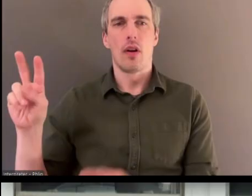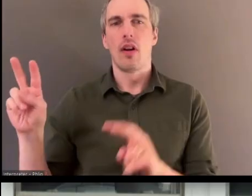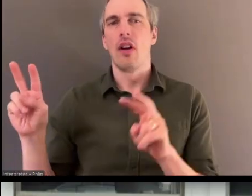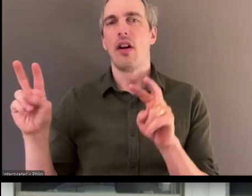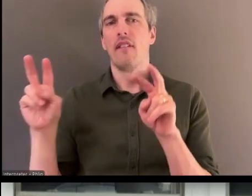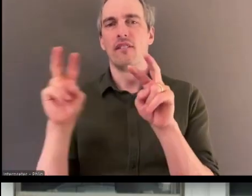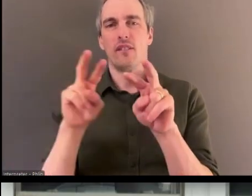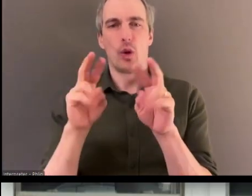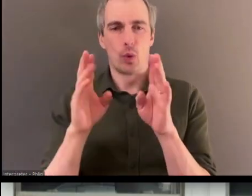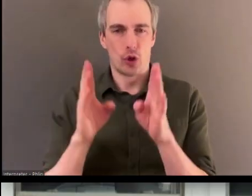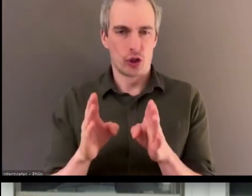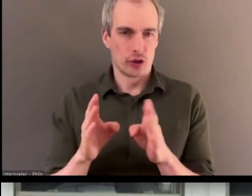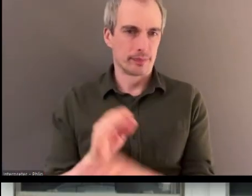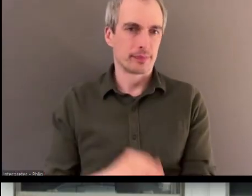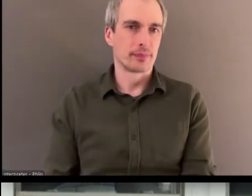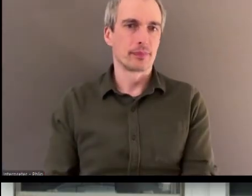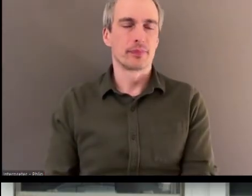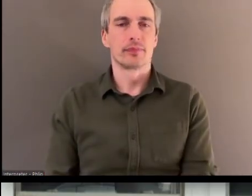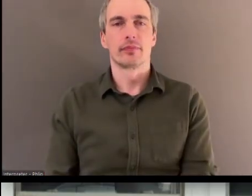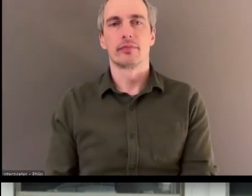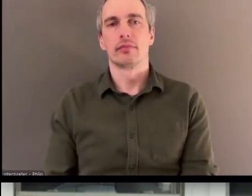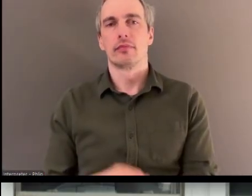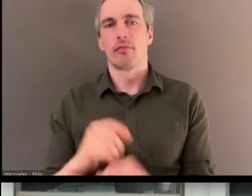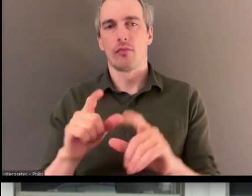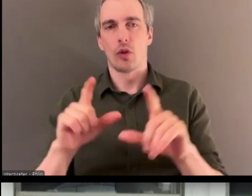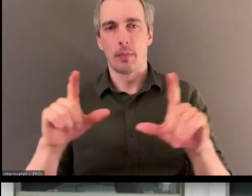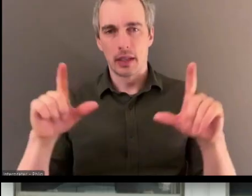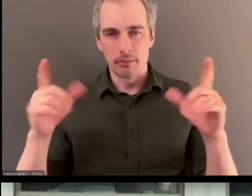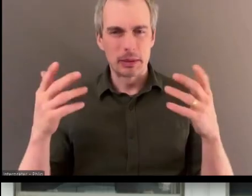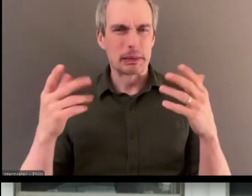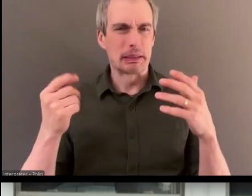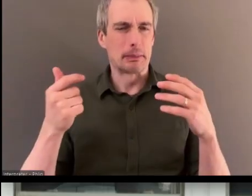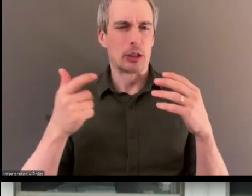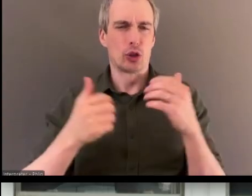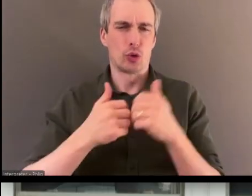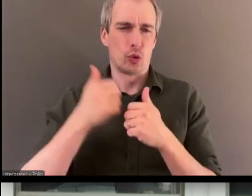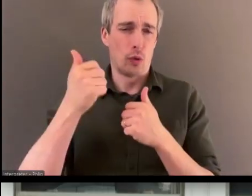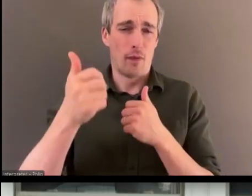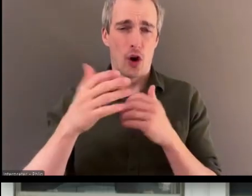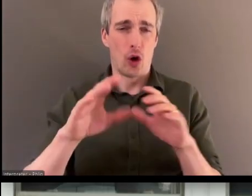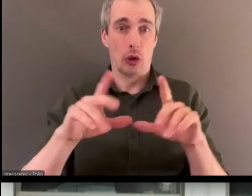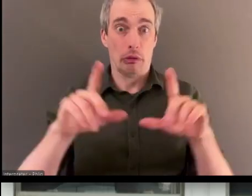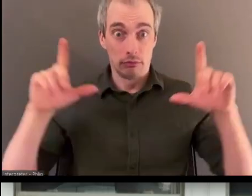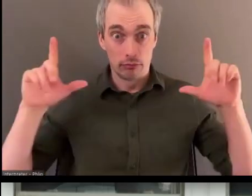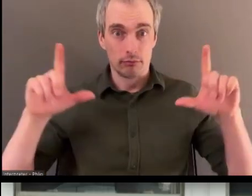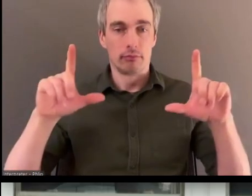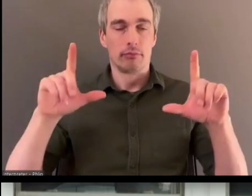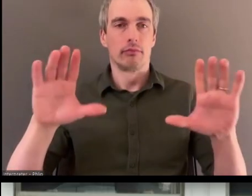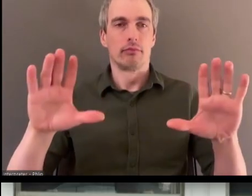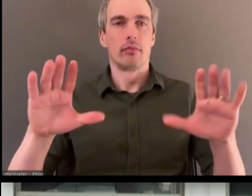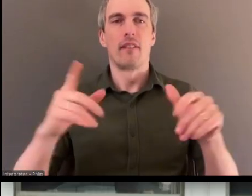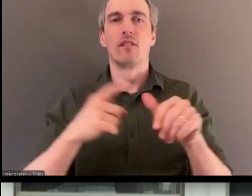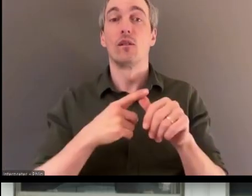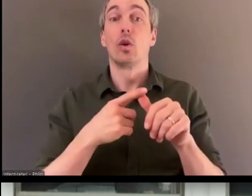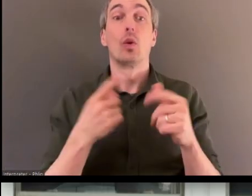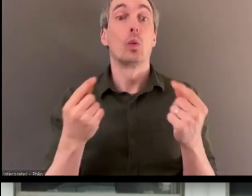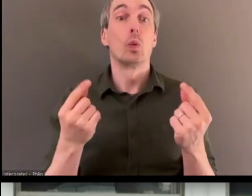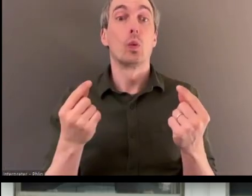So the very first thing that we're going to do is upload a document. I'll peek into this document.